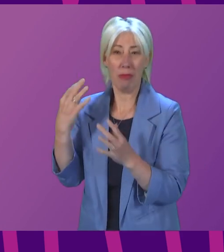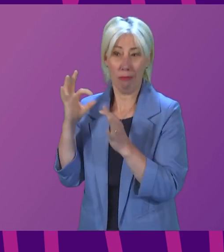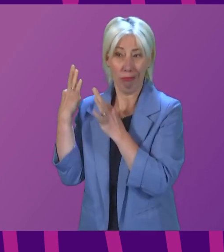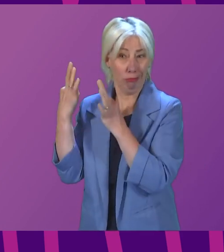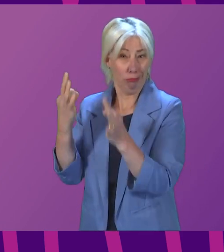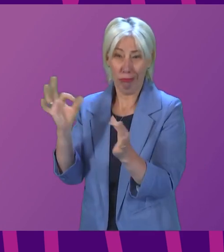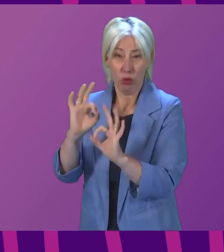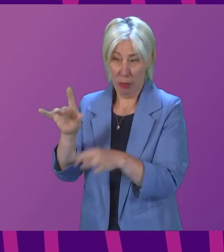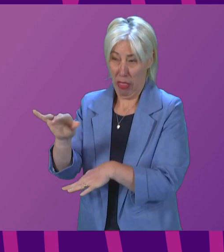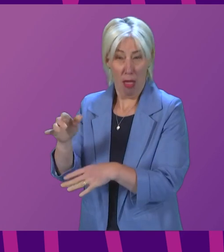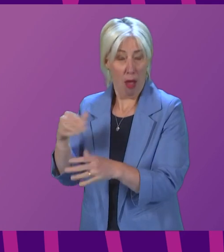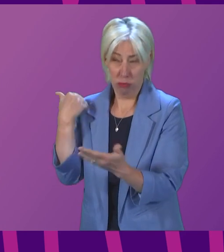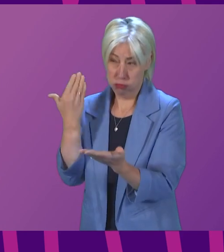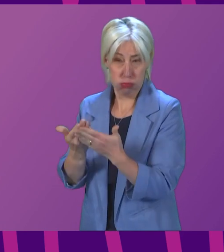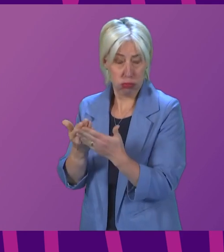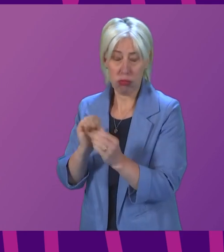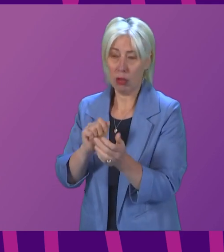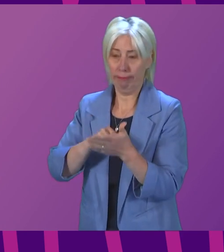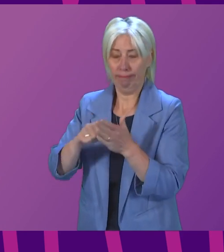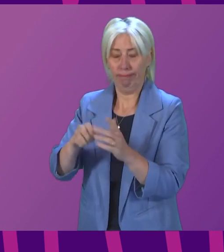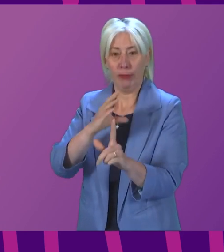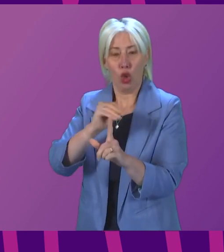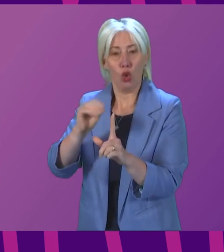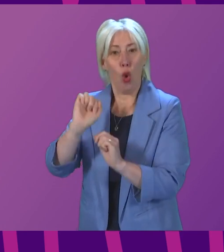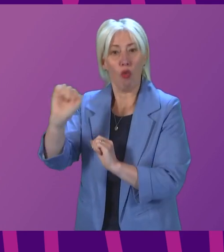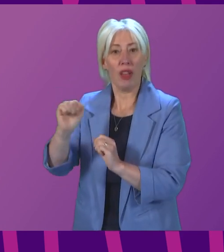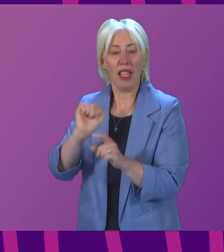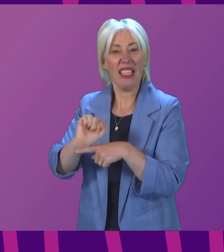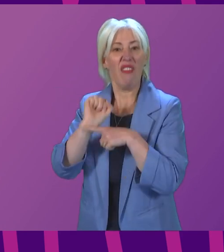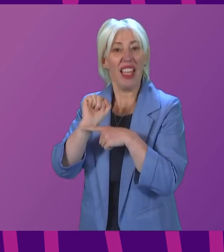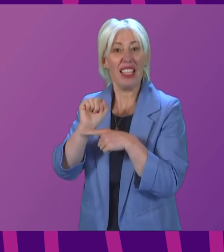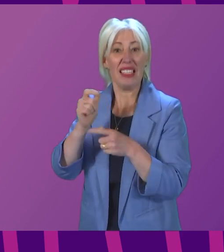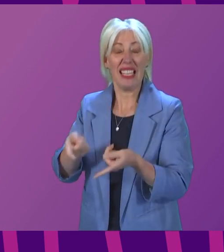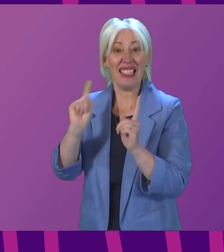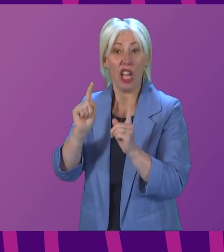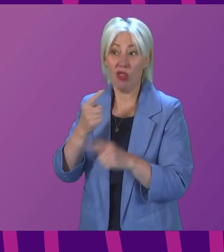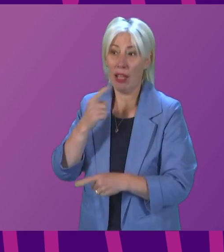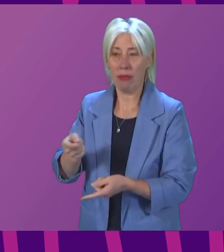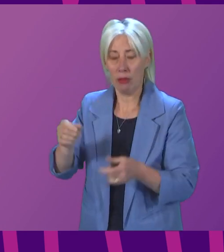Recently, I wrote to the Tory Secretary of State for Defence to highlight that issue again.